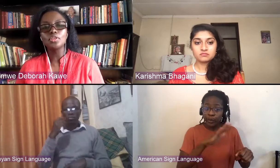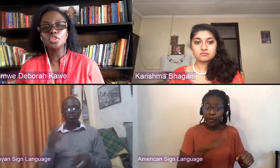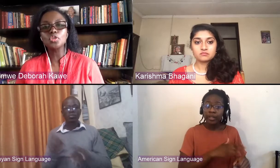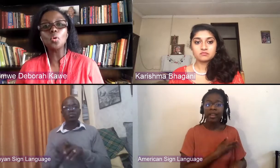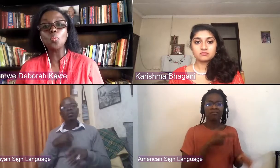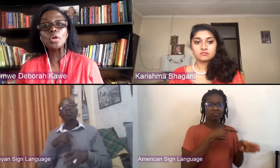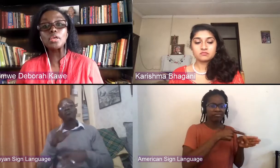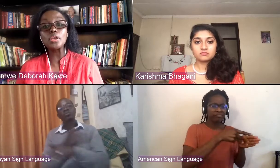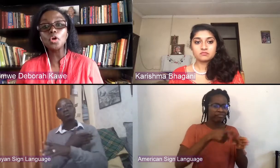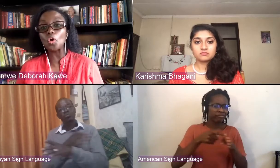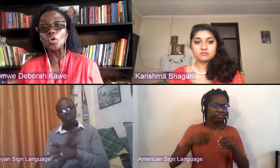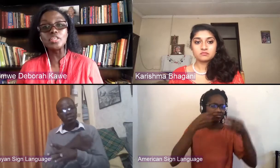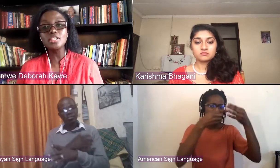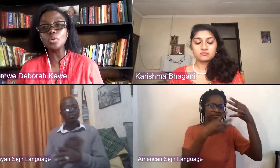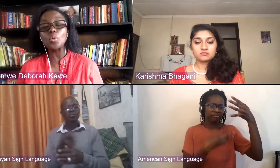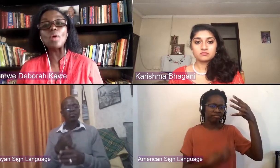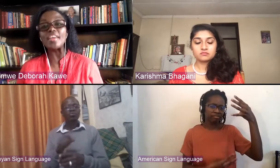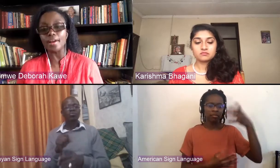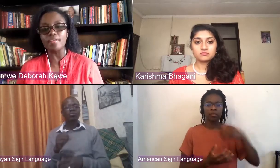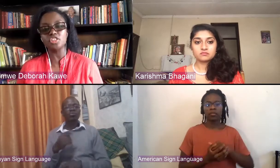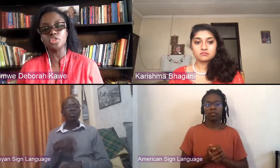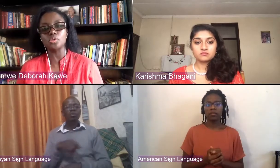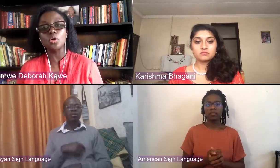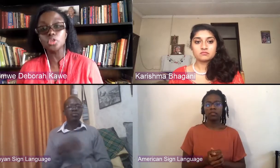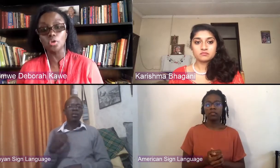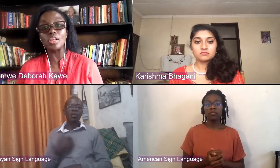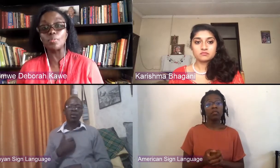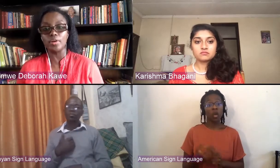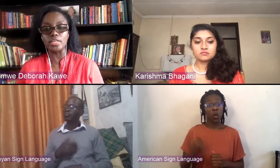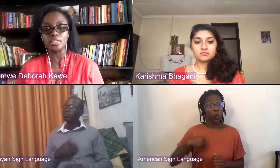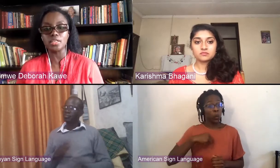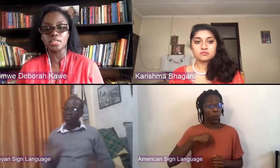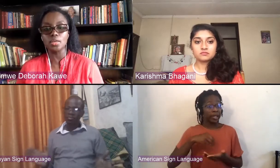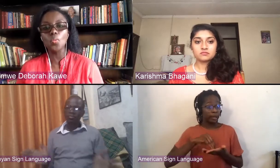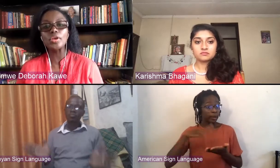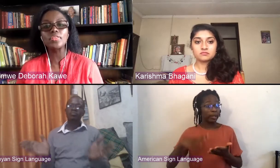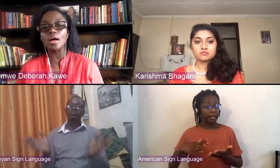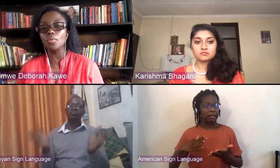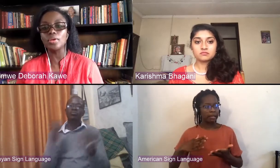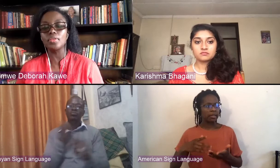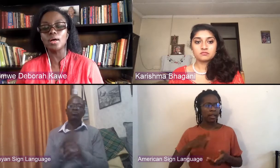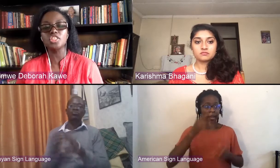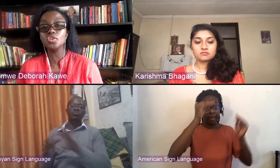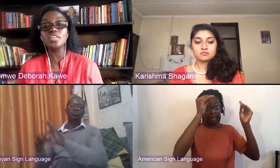So we could we were encouraged to collaborate with students